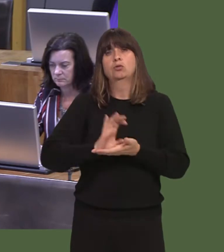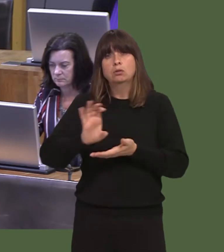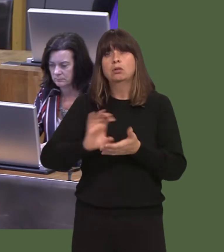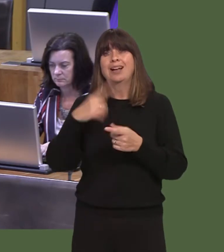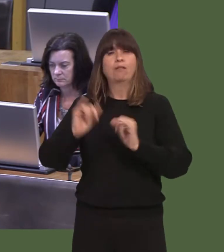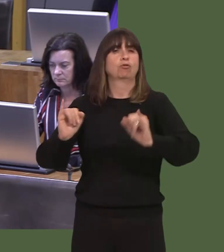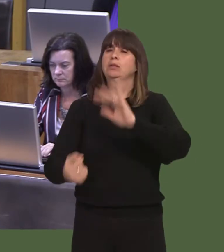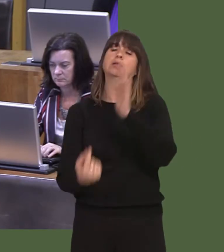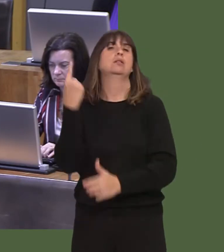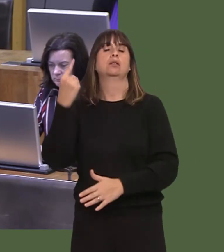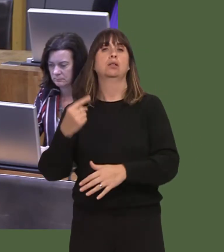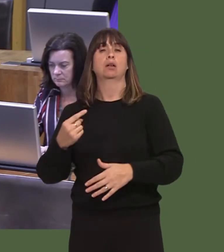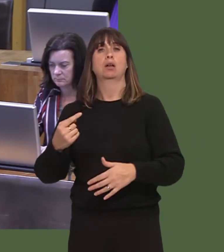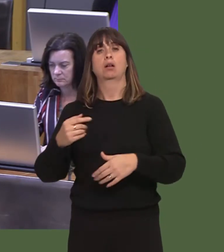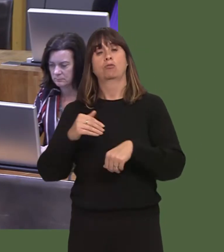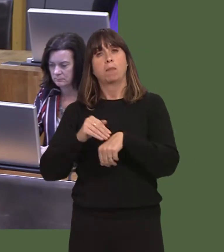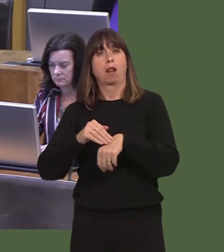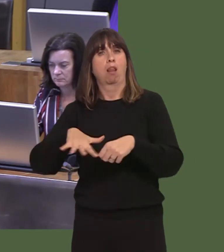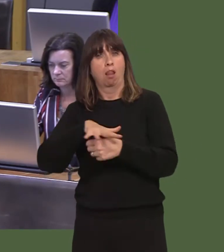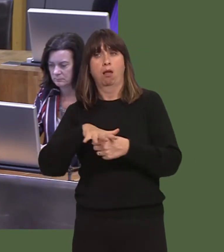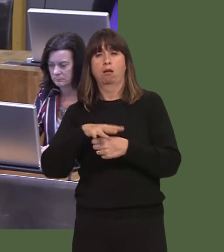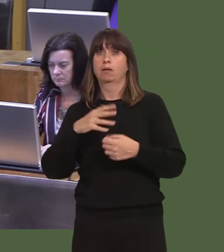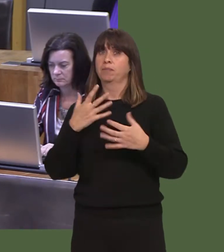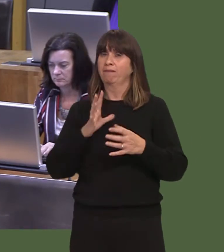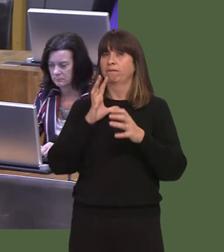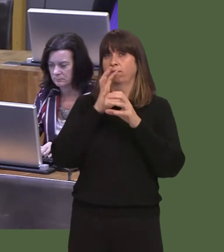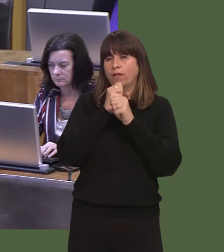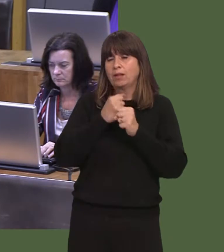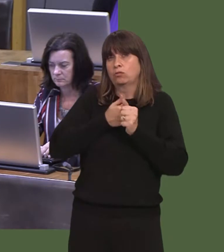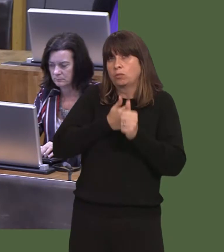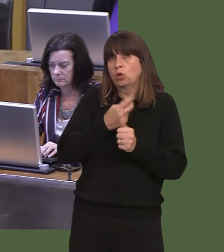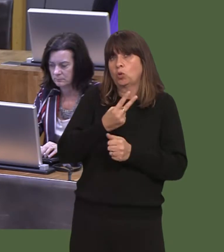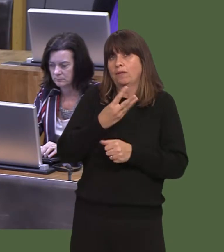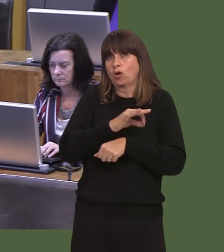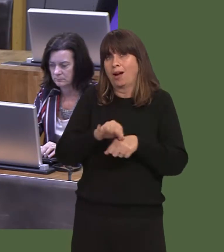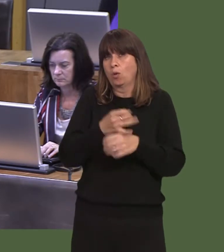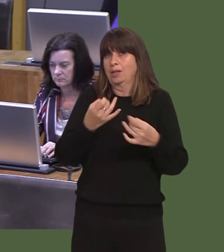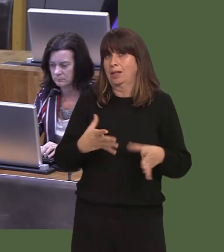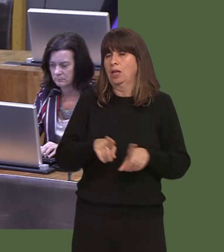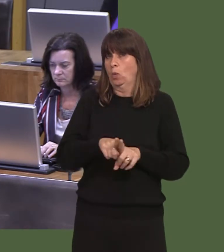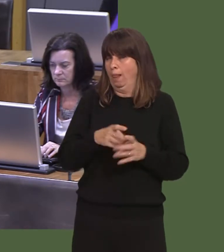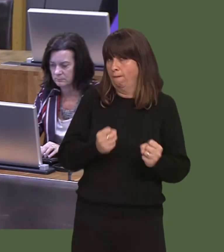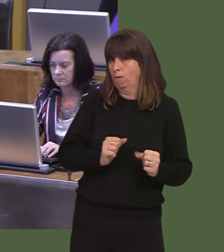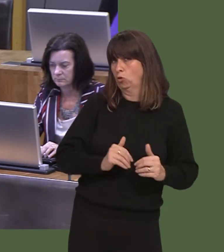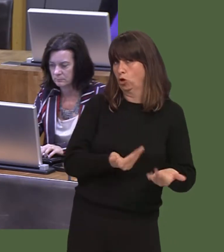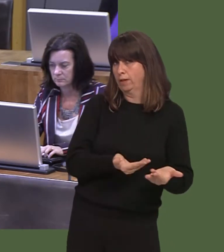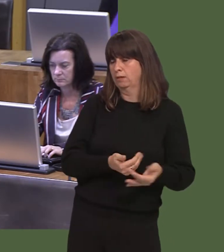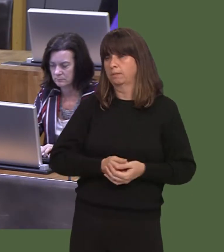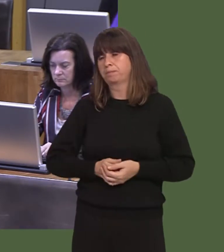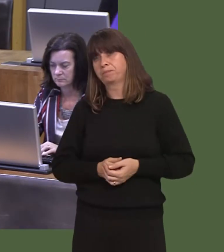There is an advice centre that offers confidential support 24 hours a day as well.